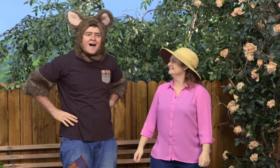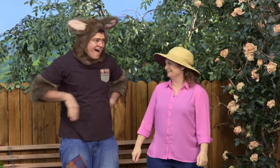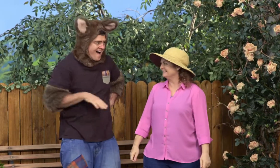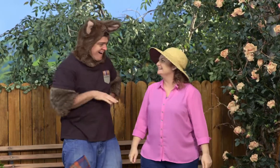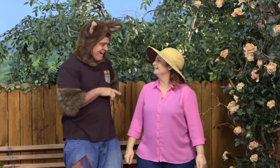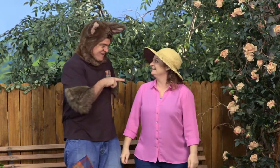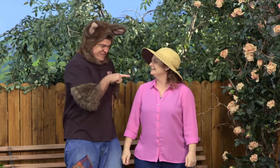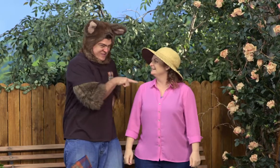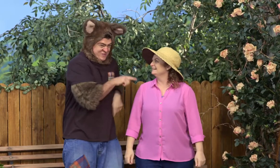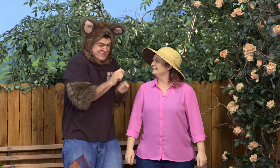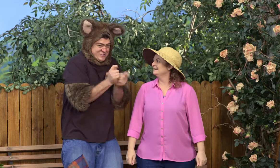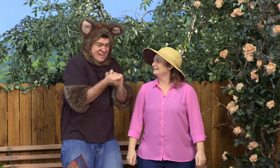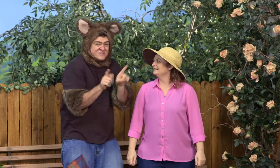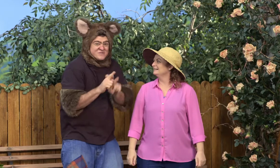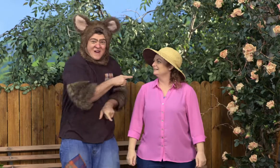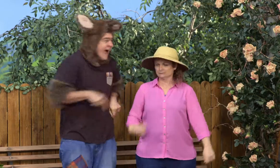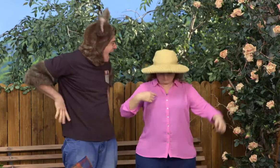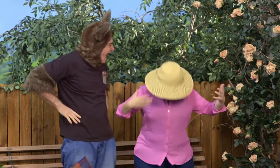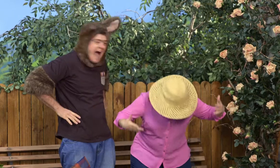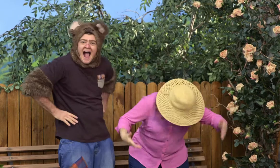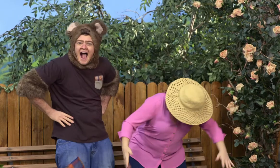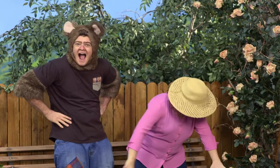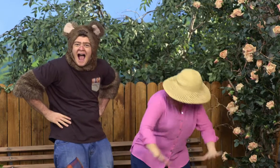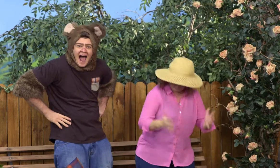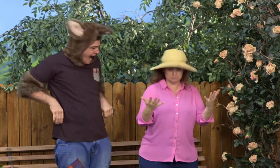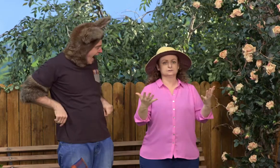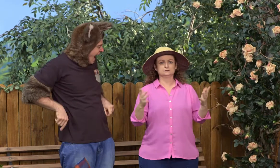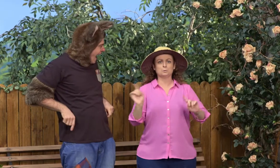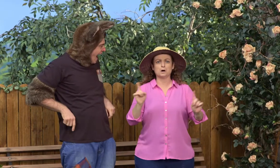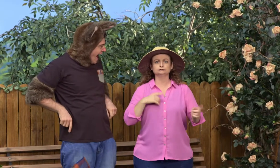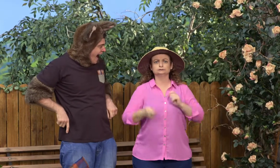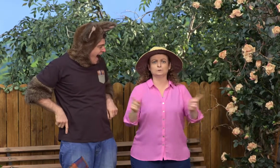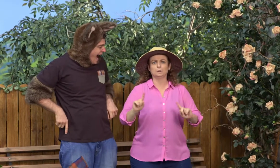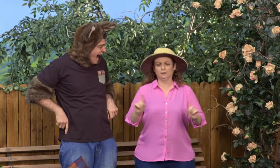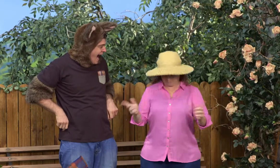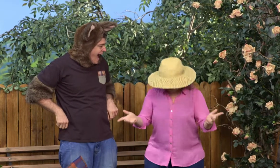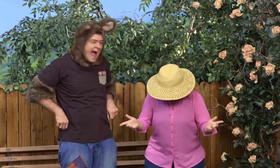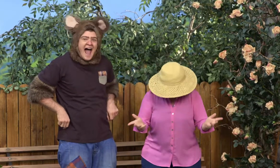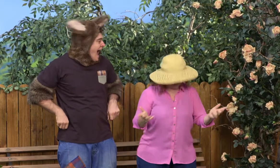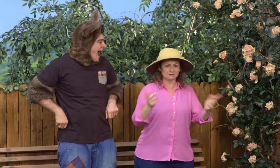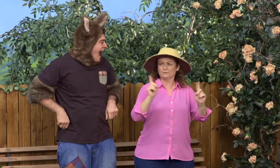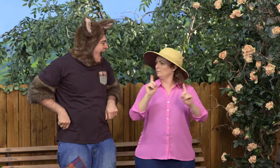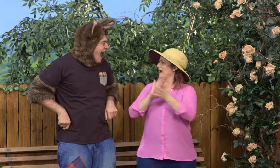Oh, and Sally, you've changed as well. What? Huh? Me? I haven't changed.